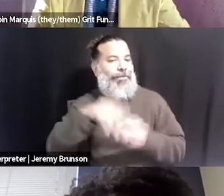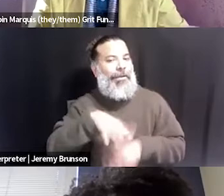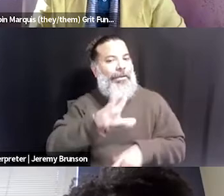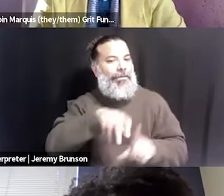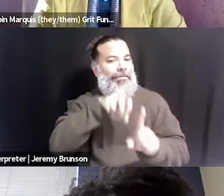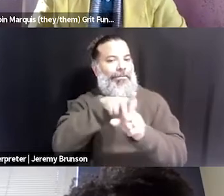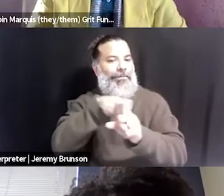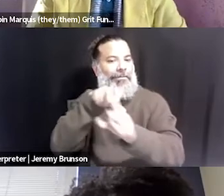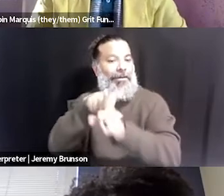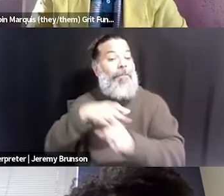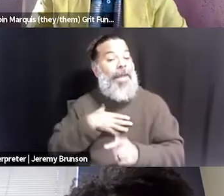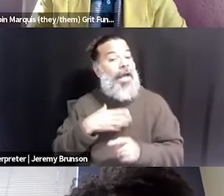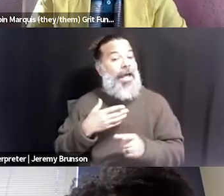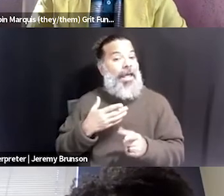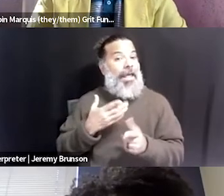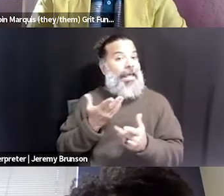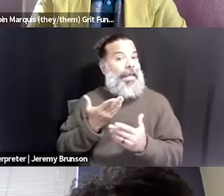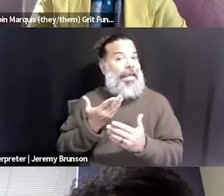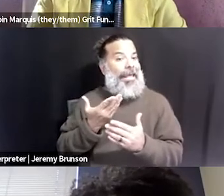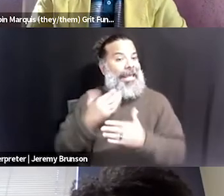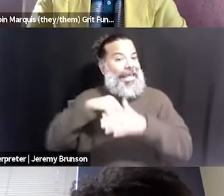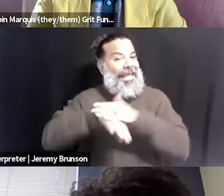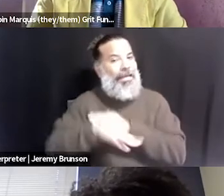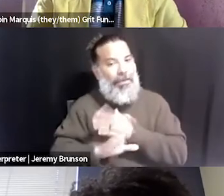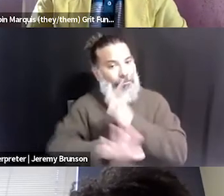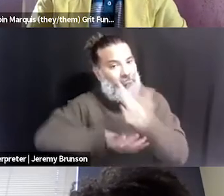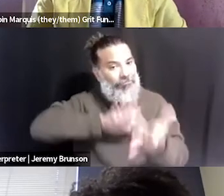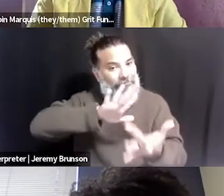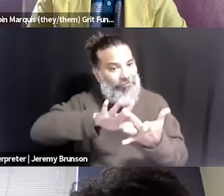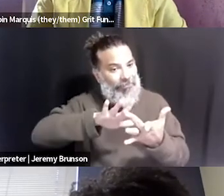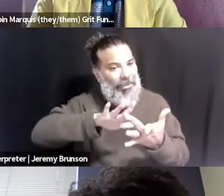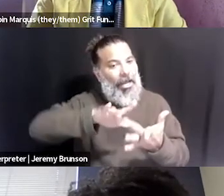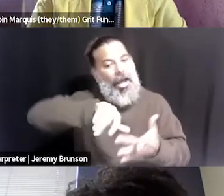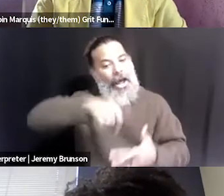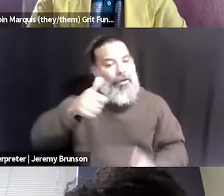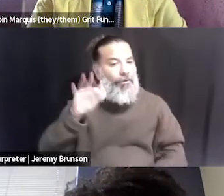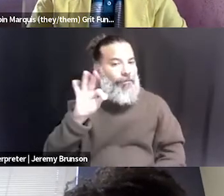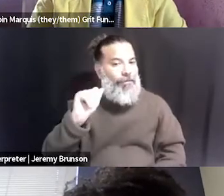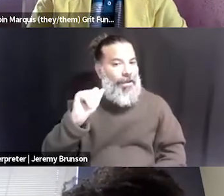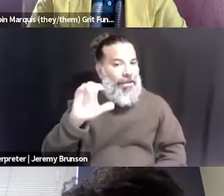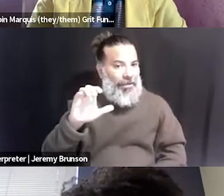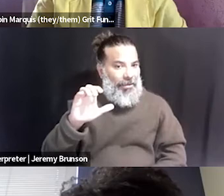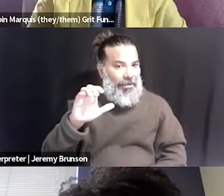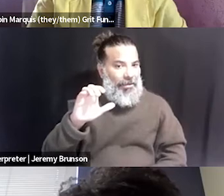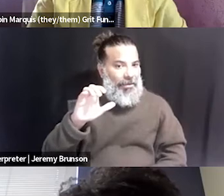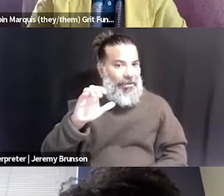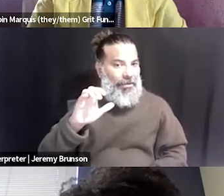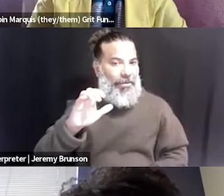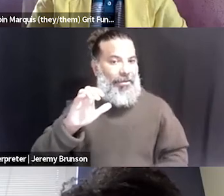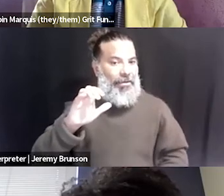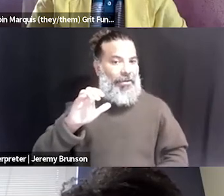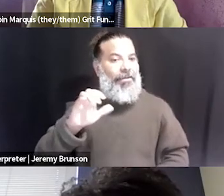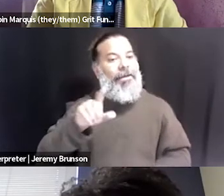My way in was usually like contacting other faculty that also in my case teach animation